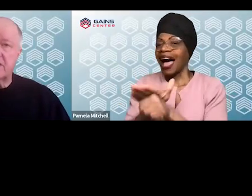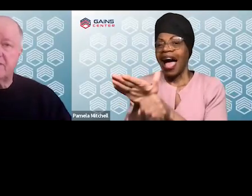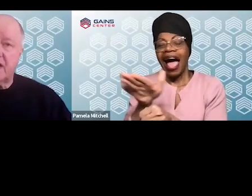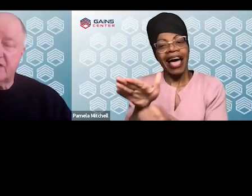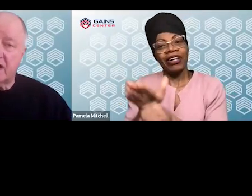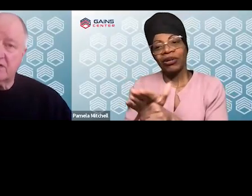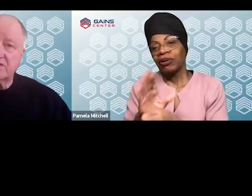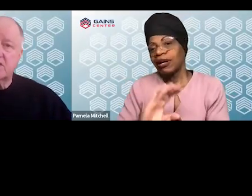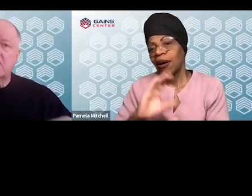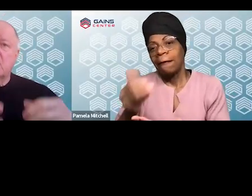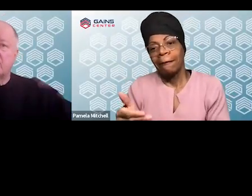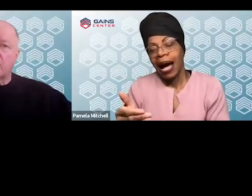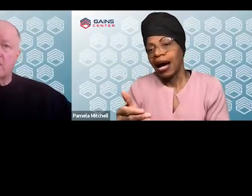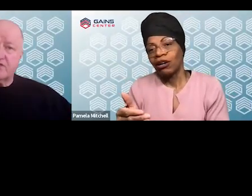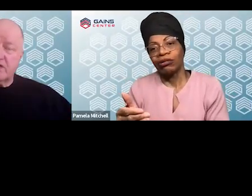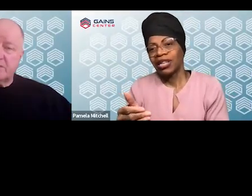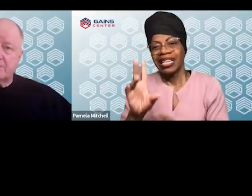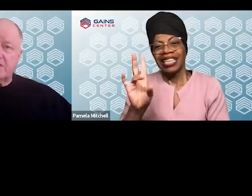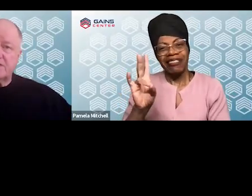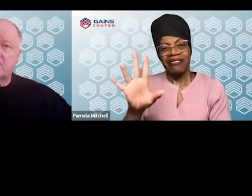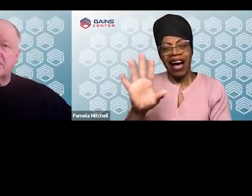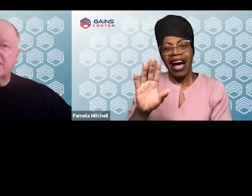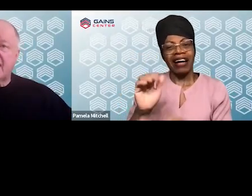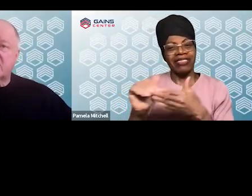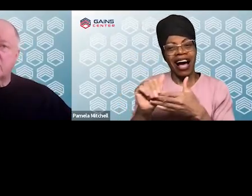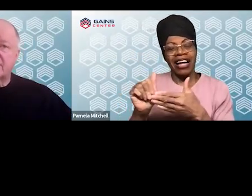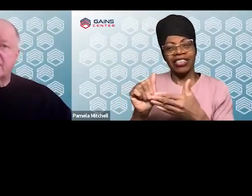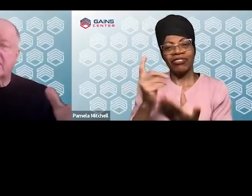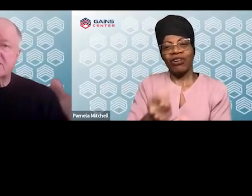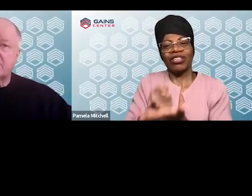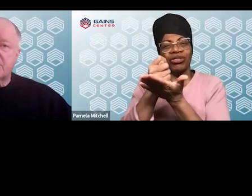$75 for a treatment episode is inadequate, subtherapeutic.